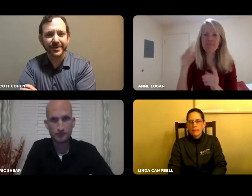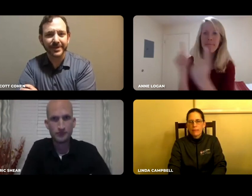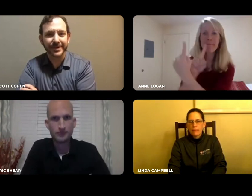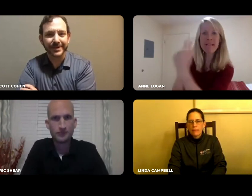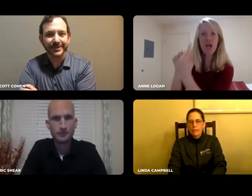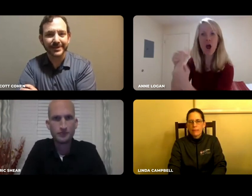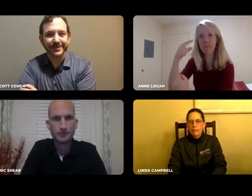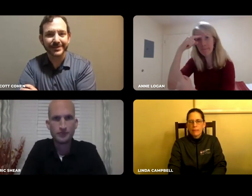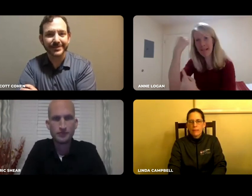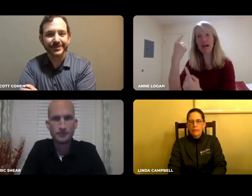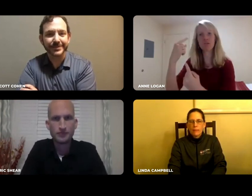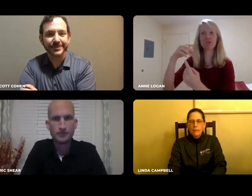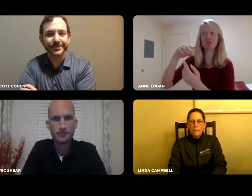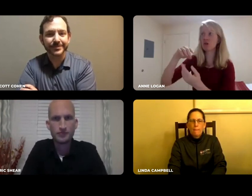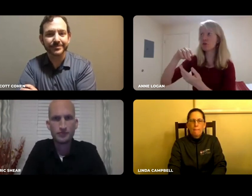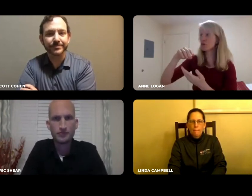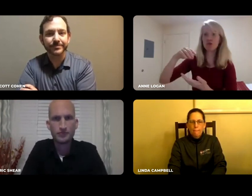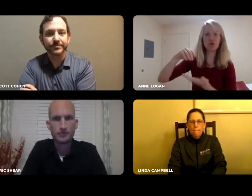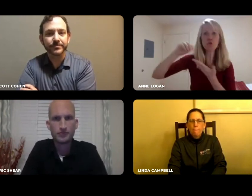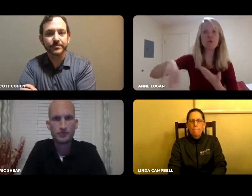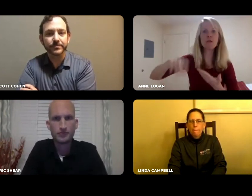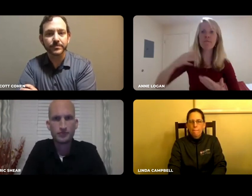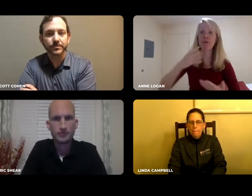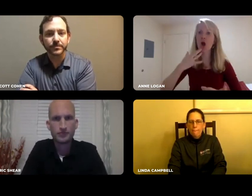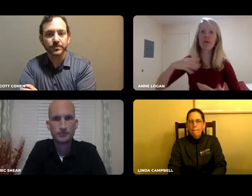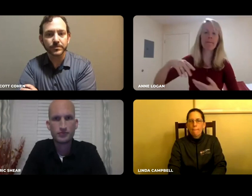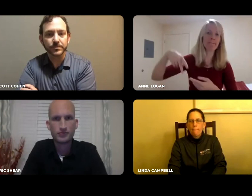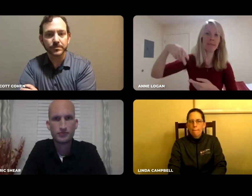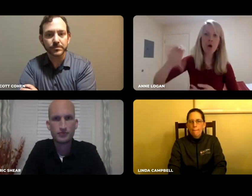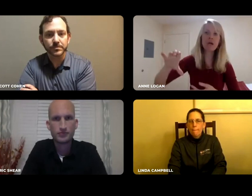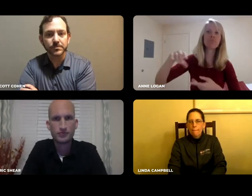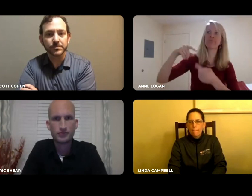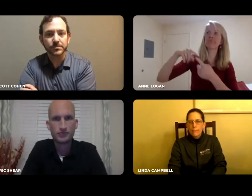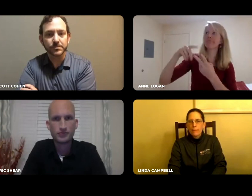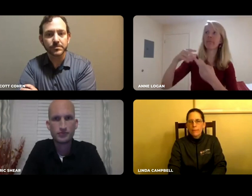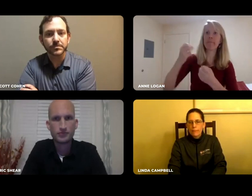You want to remove that. Working with people of color,